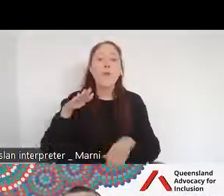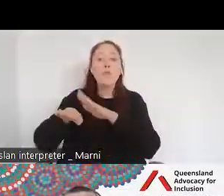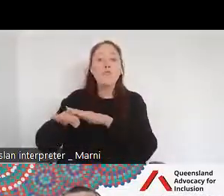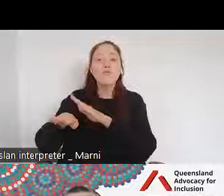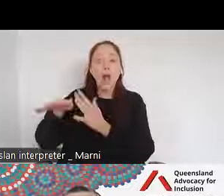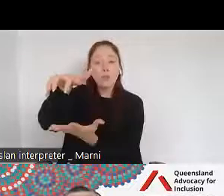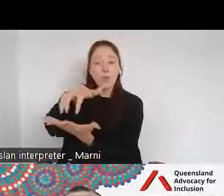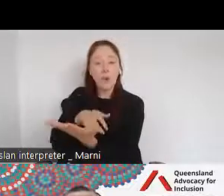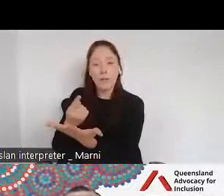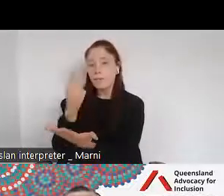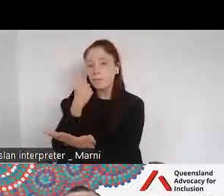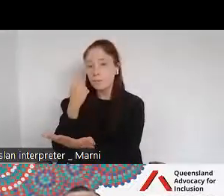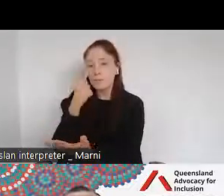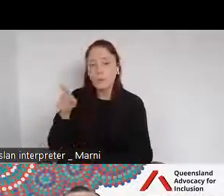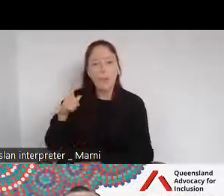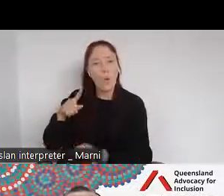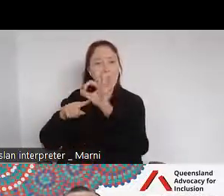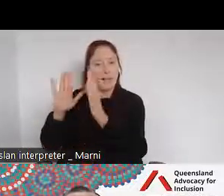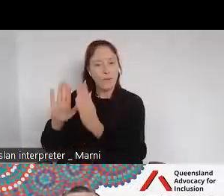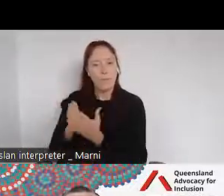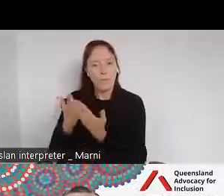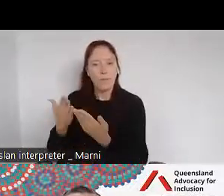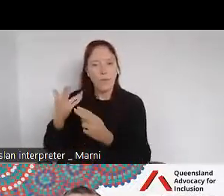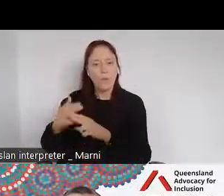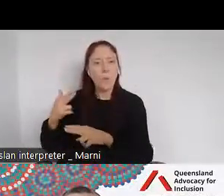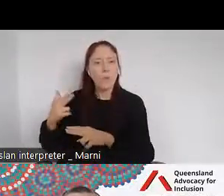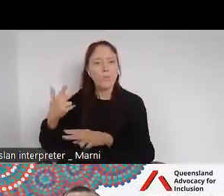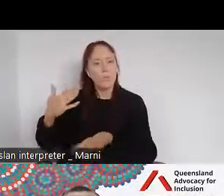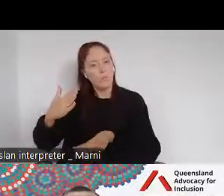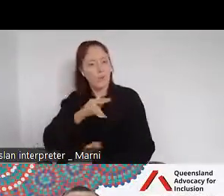of the screen is the Queensland Handbook for Practitioners on Legal Capacity. It is a bit